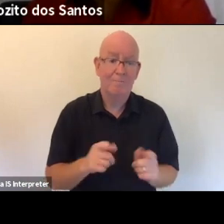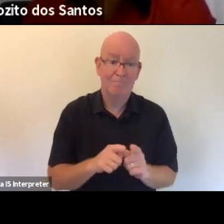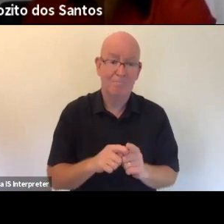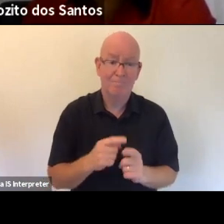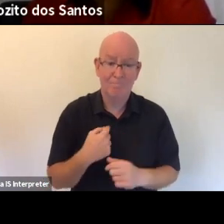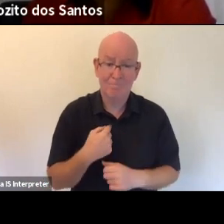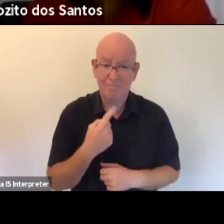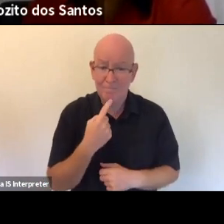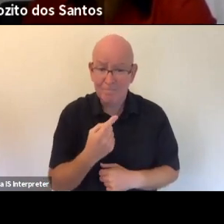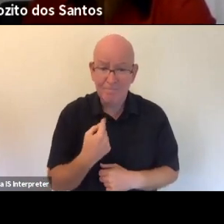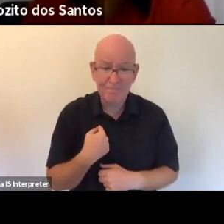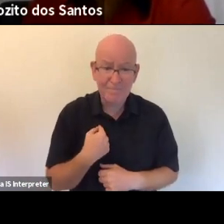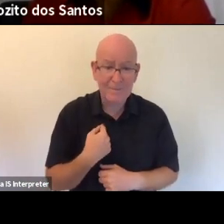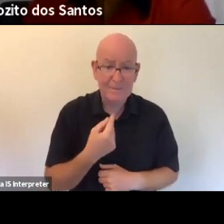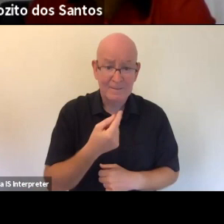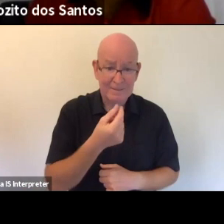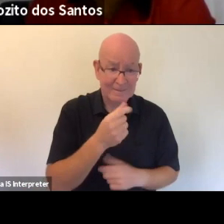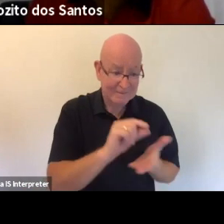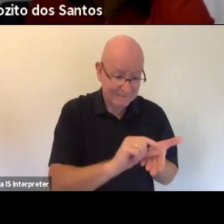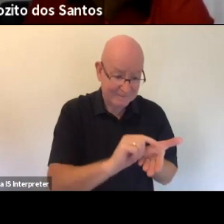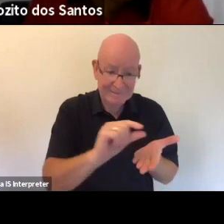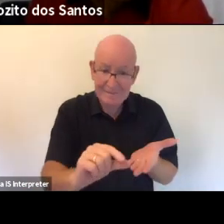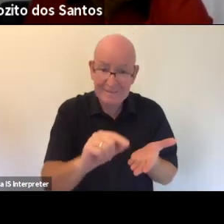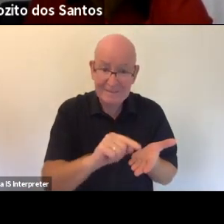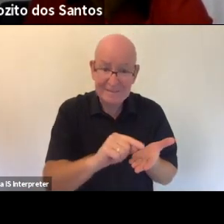This subsidy is funded by minister of Social Solidarity and Inclusion.